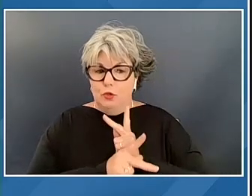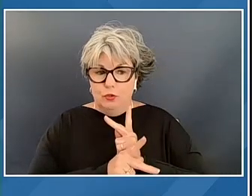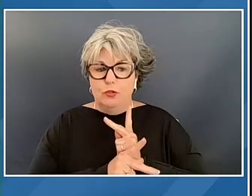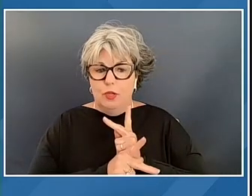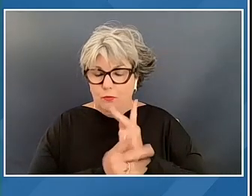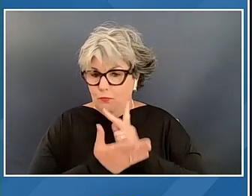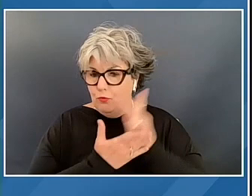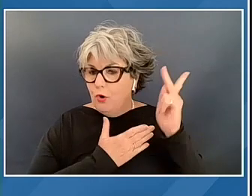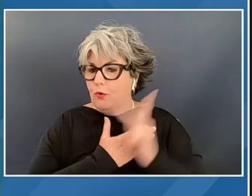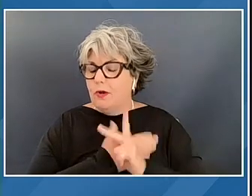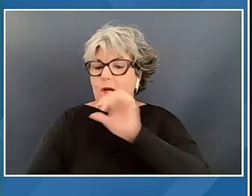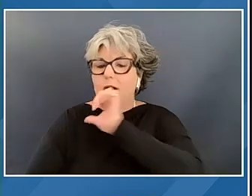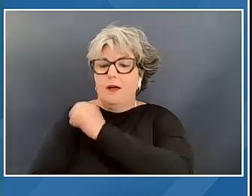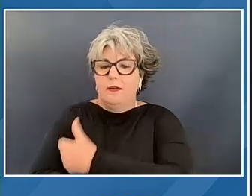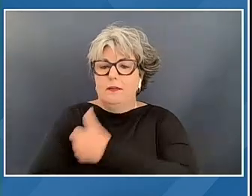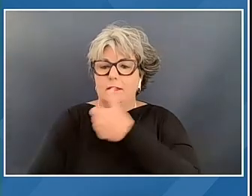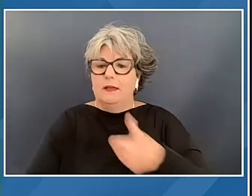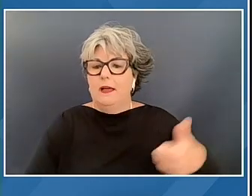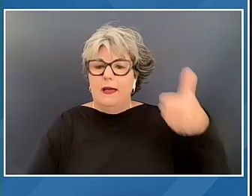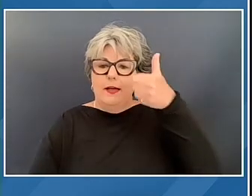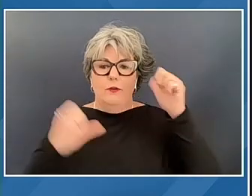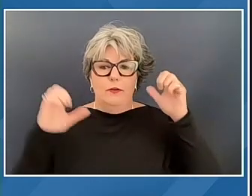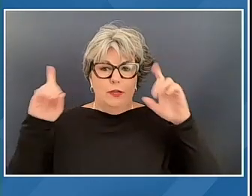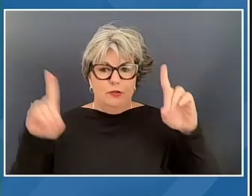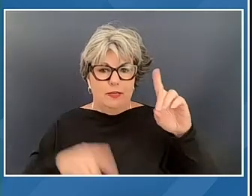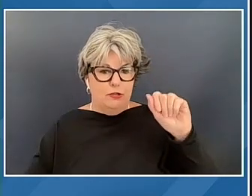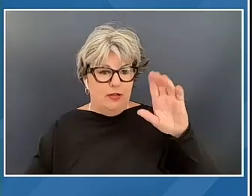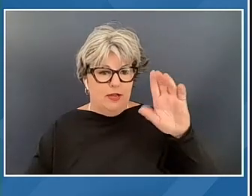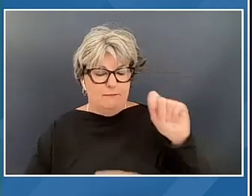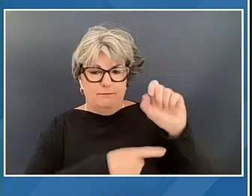by the Higher Education Act, the Secretary can change or forgive Federal Student Loan